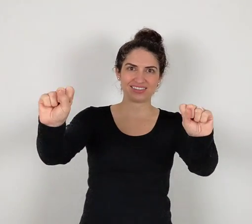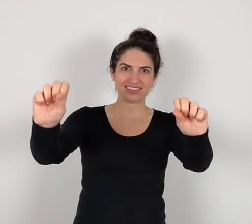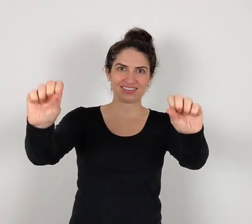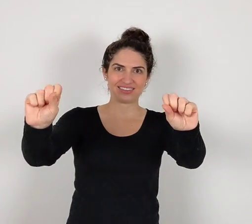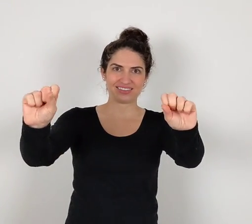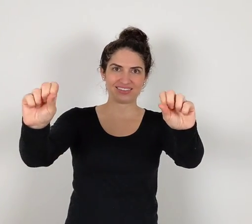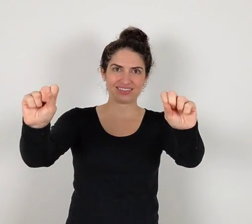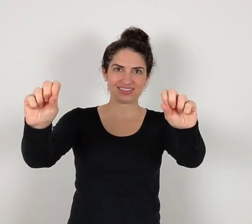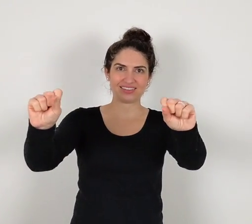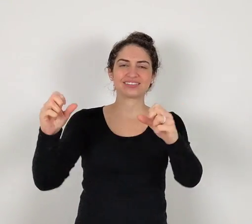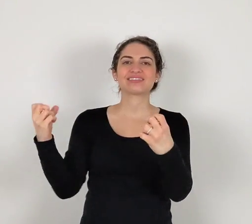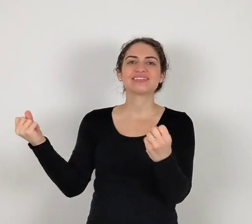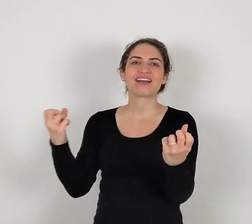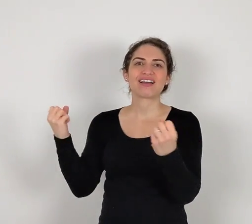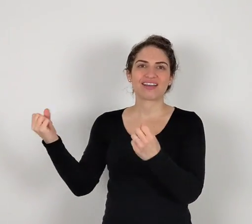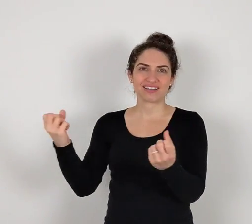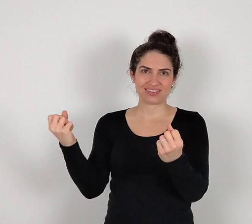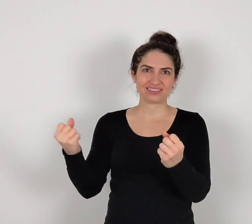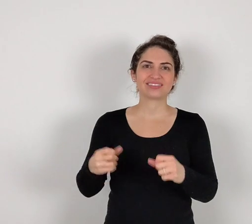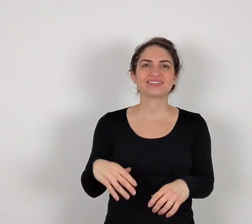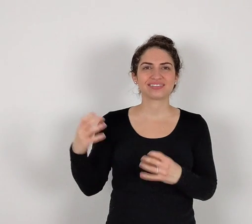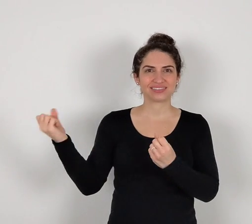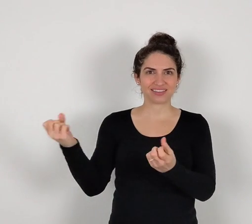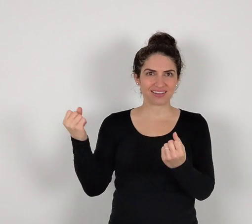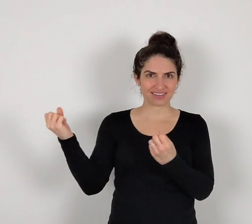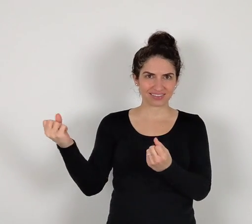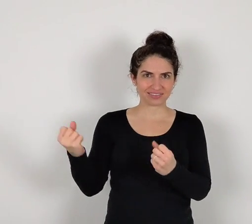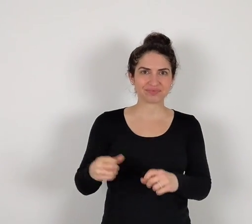You open the hands multiple times: Signing.